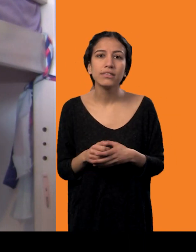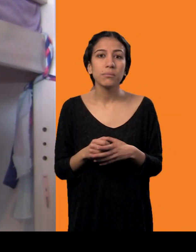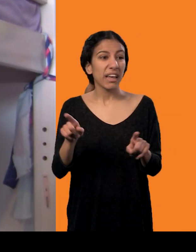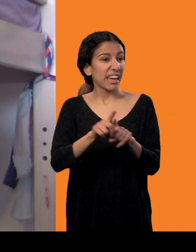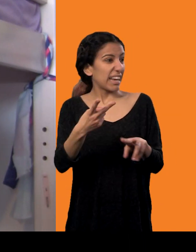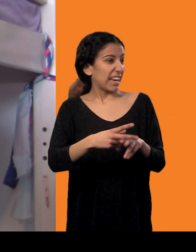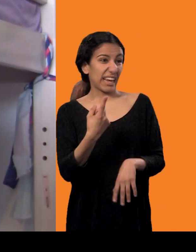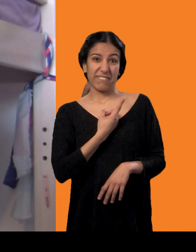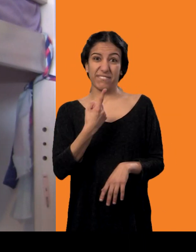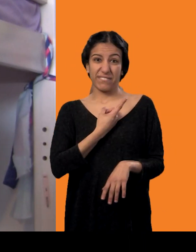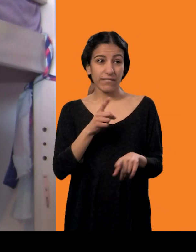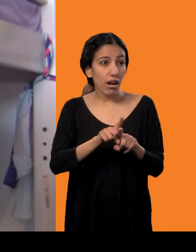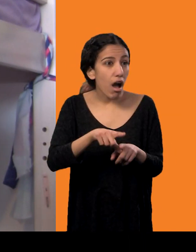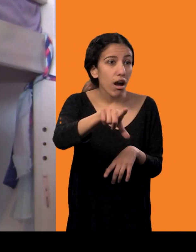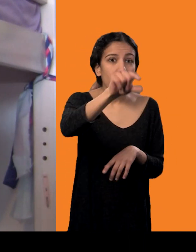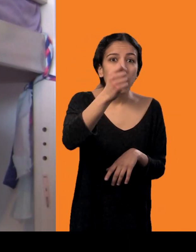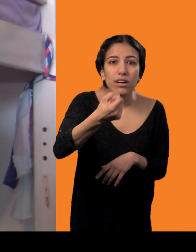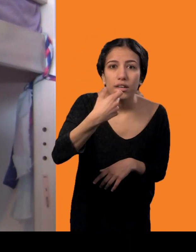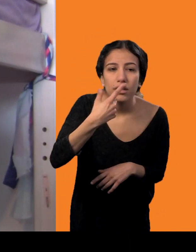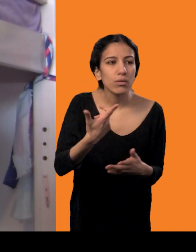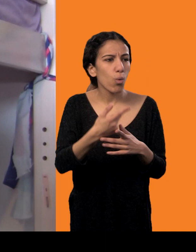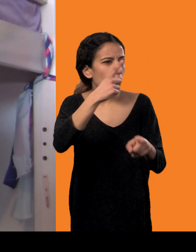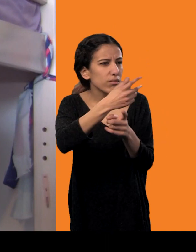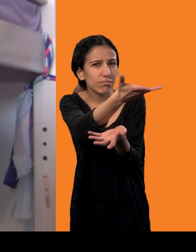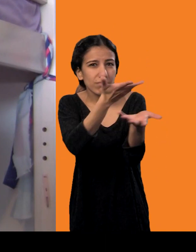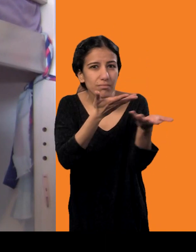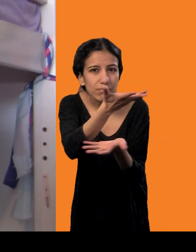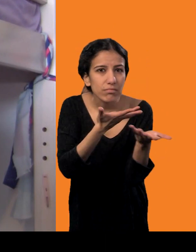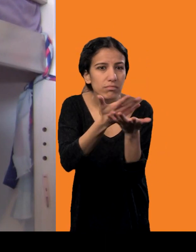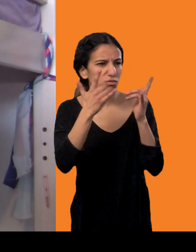cause they're worried about me. But if I've like, just need to pick up a prescriptions